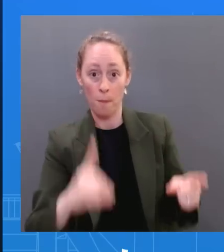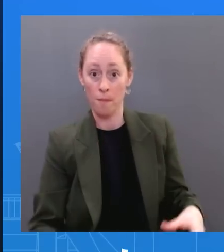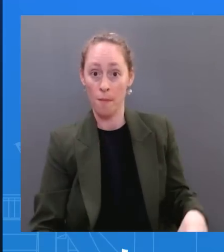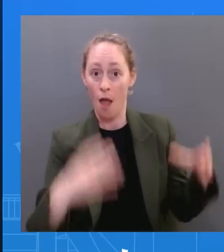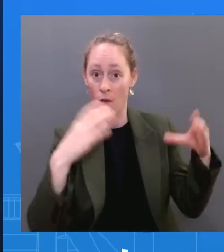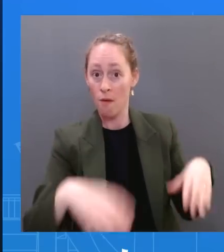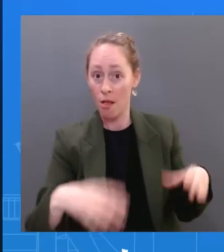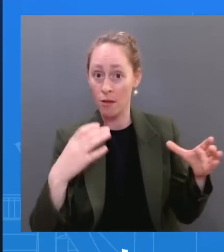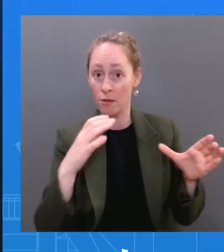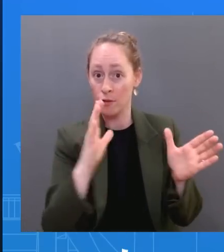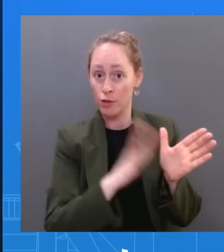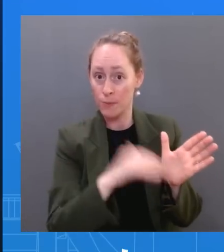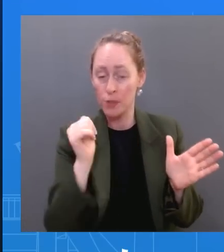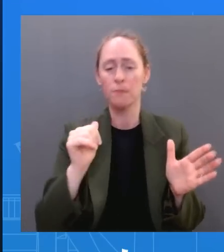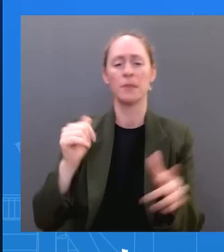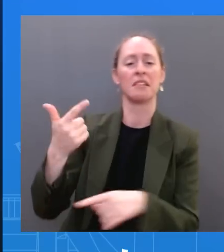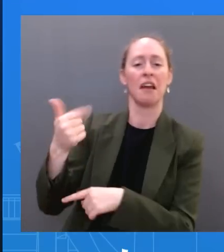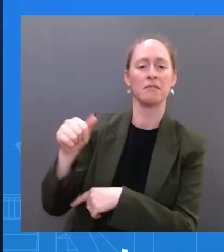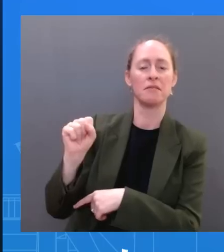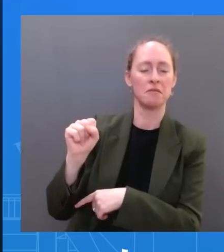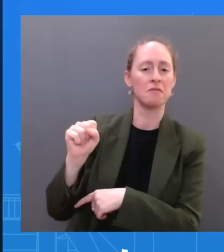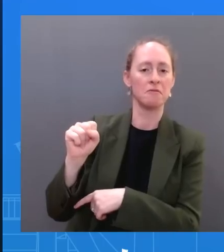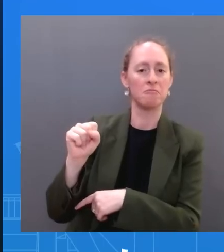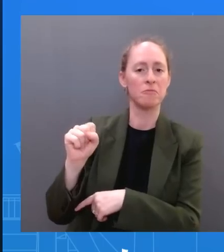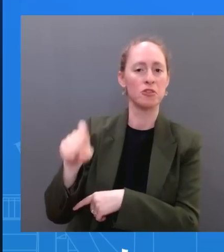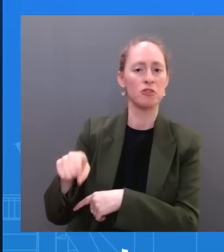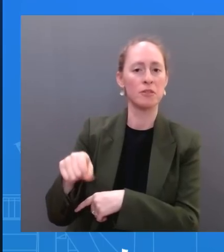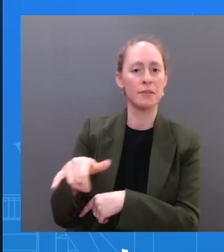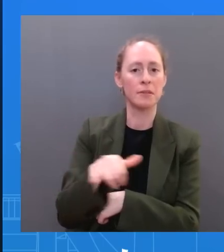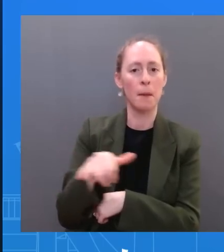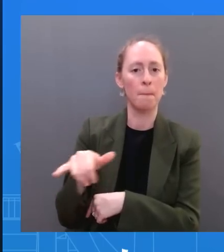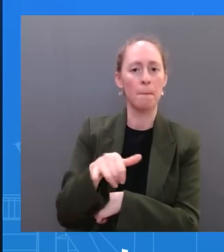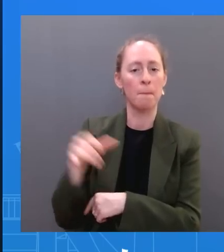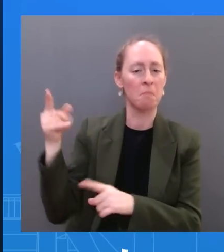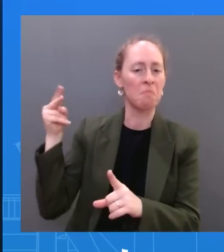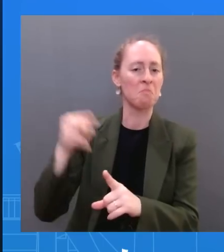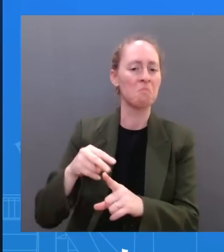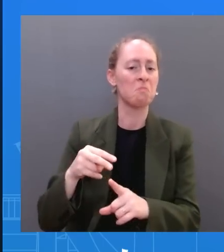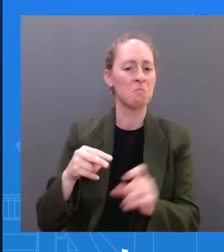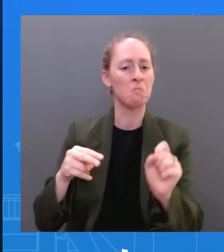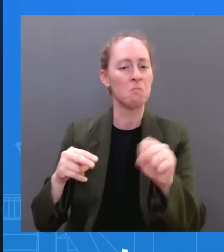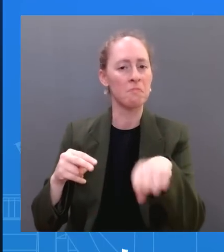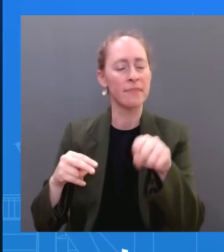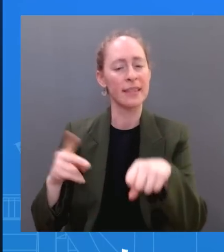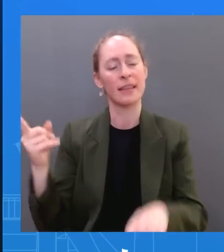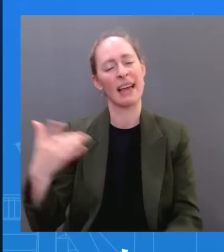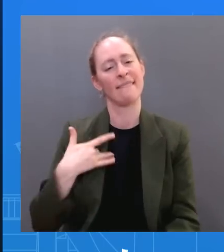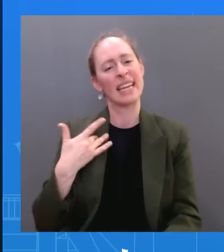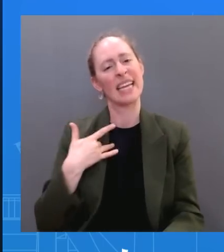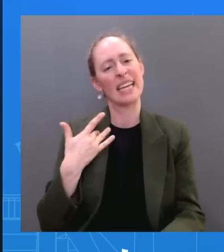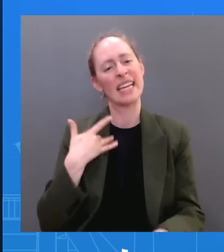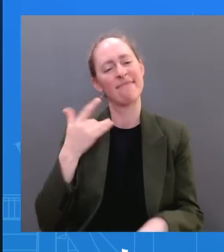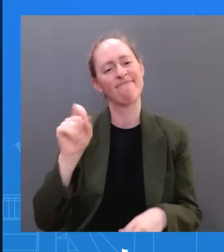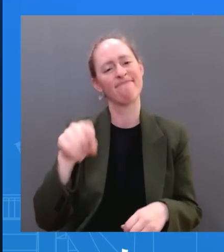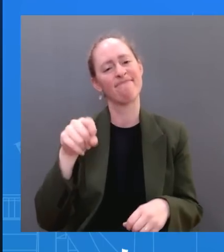as an important component of his engagement, not just in the Middle East, but in his previous summits as well,